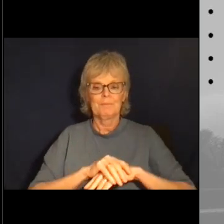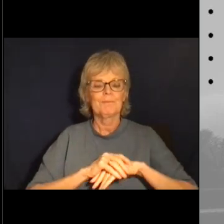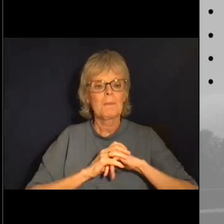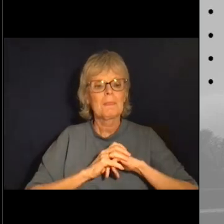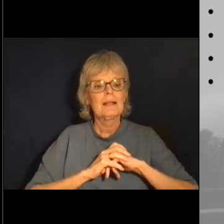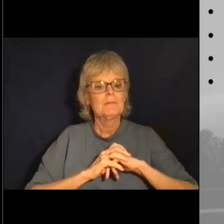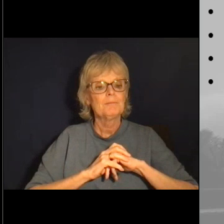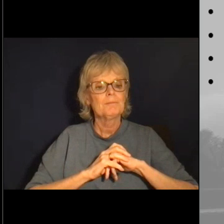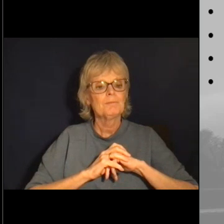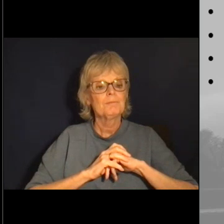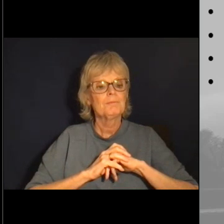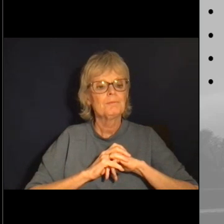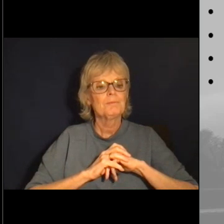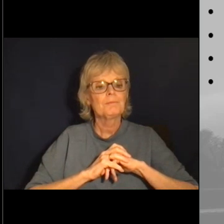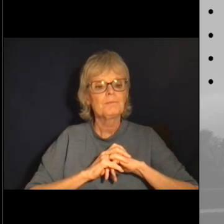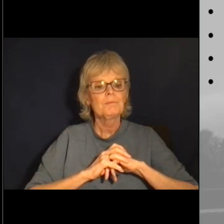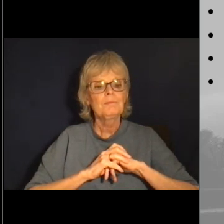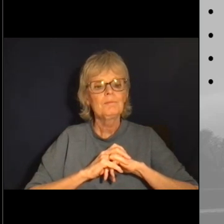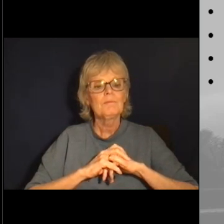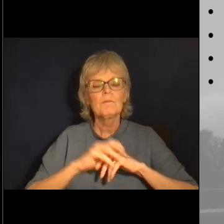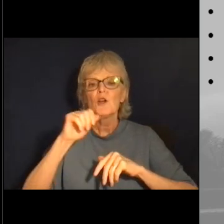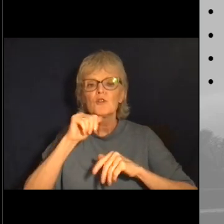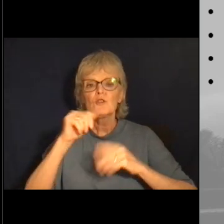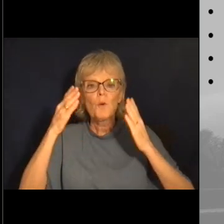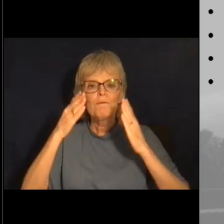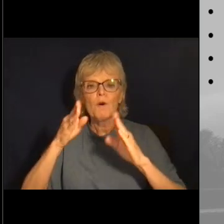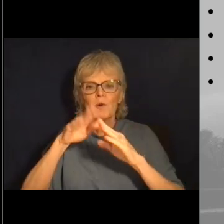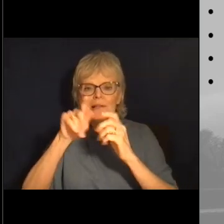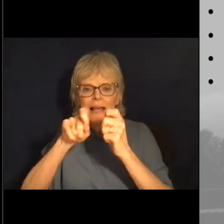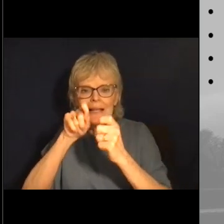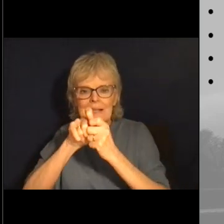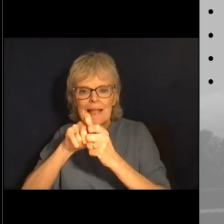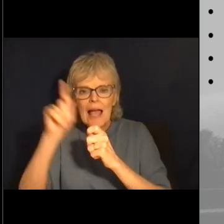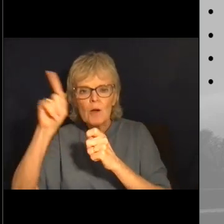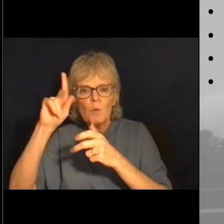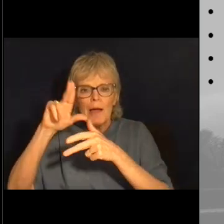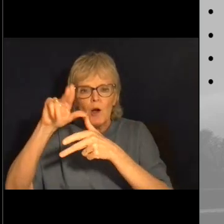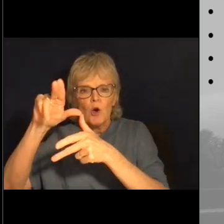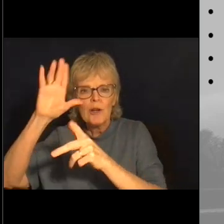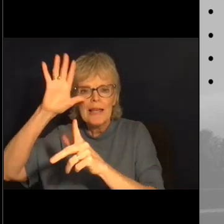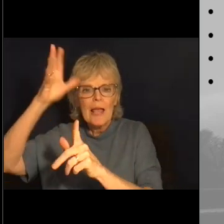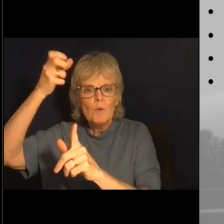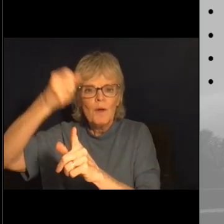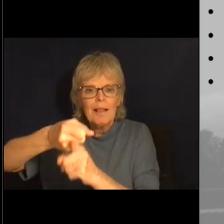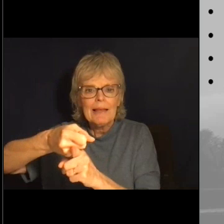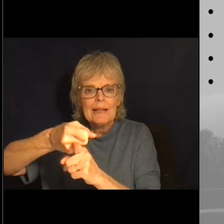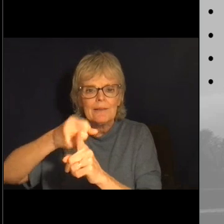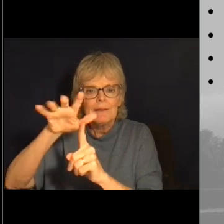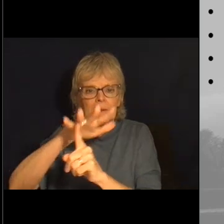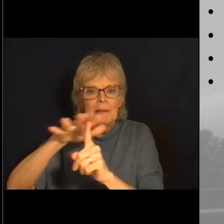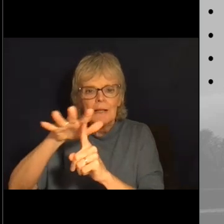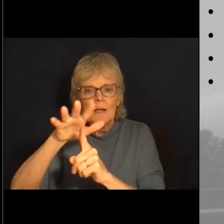And don't focus on the exact landfall location. A lot of people try to pick the exact, like one mile area where it's going to make landfall